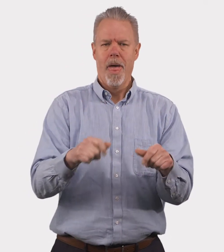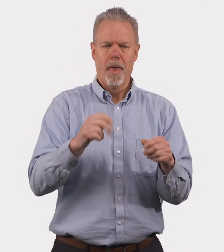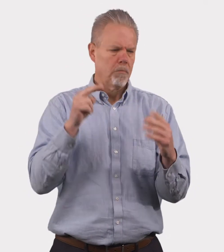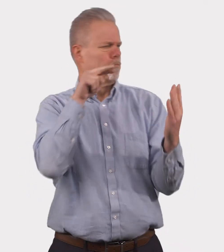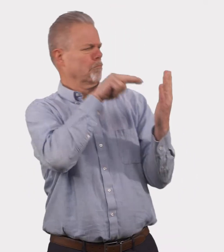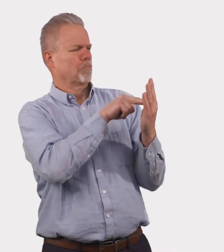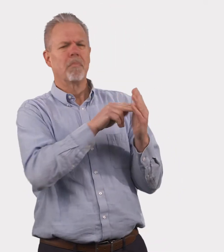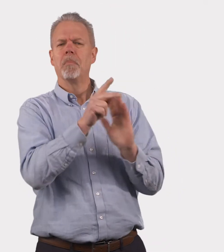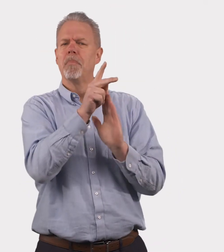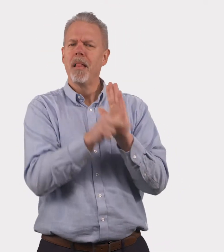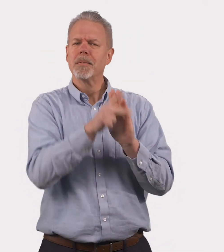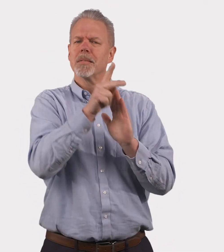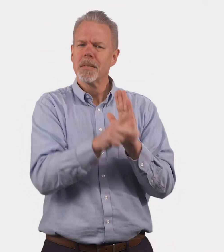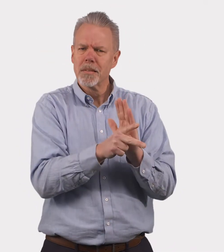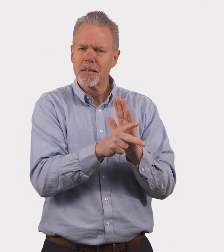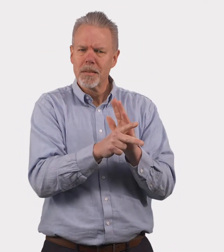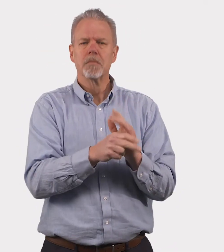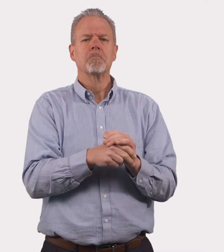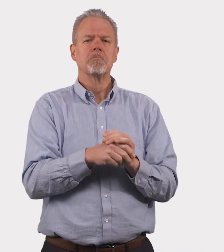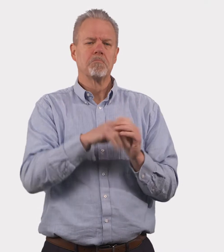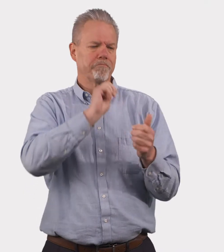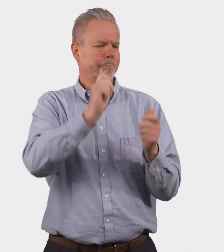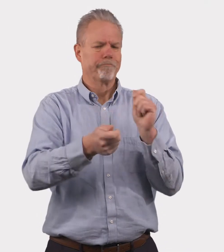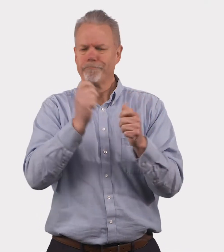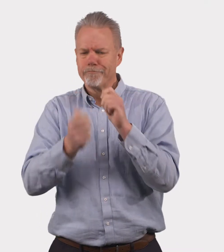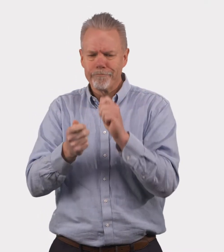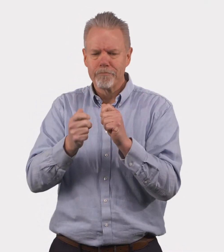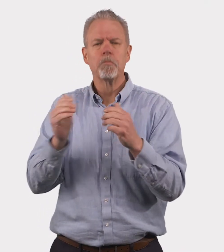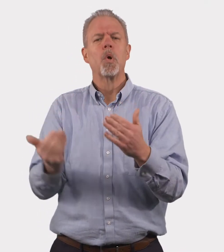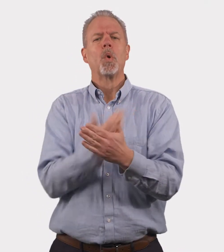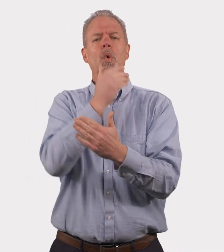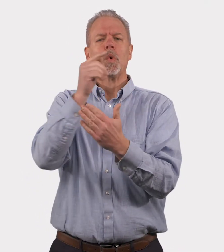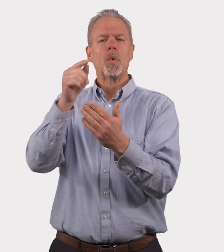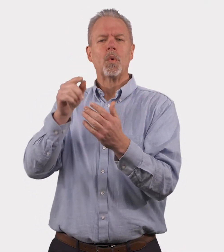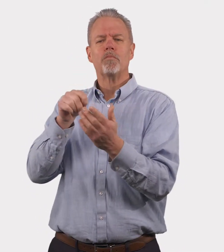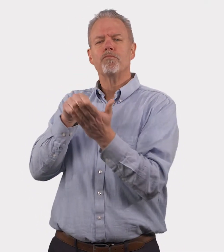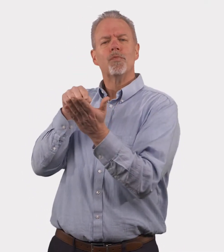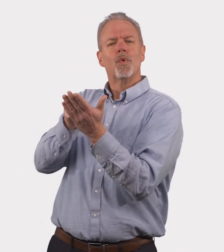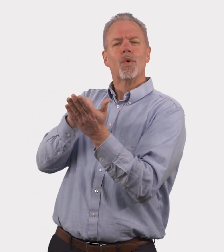we reserve the right to reexamine our policies and set a new deadline.